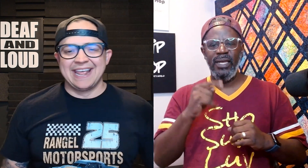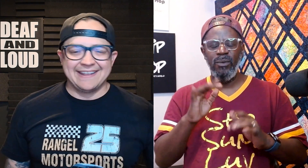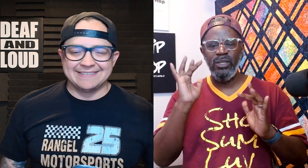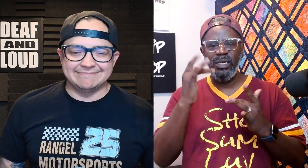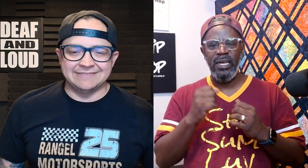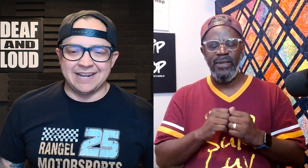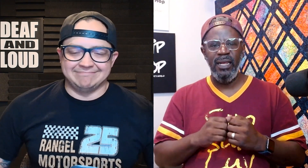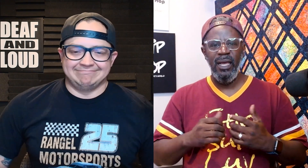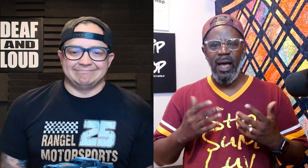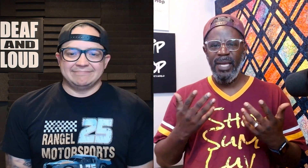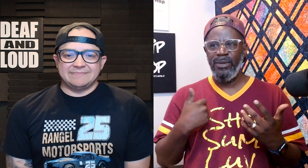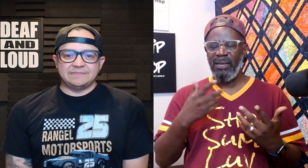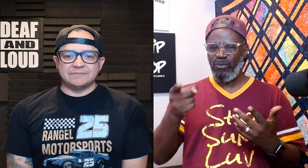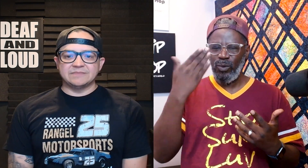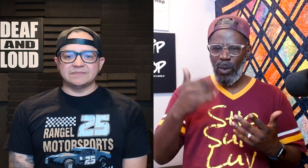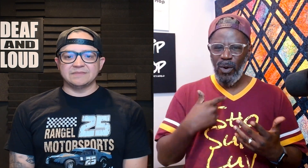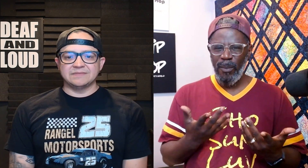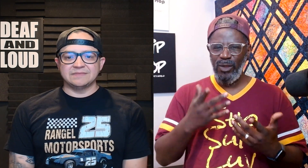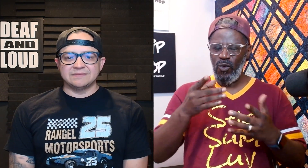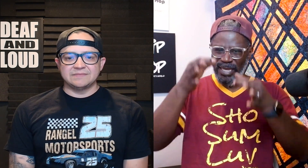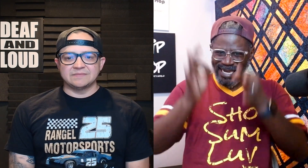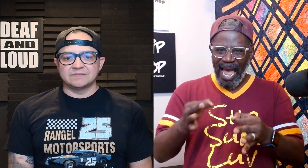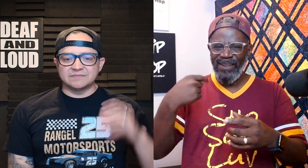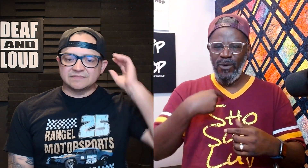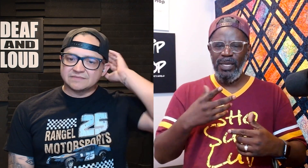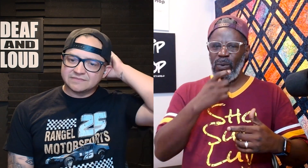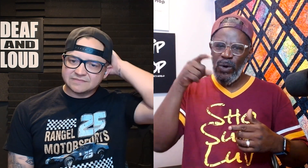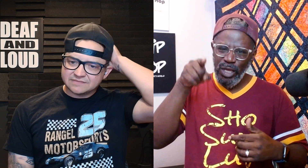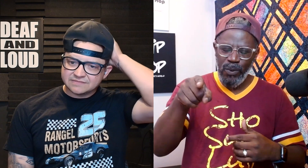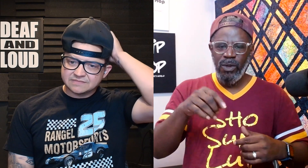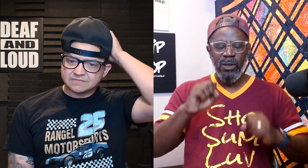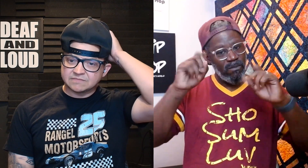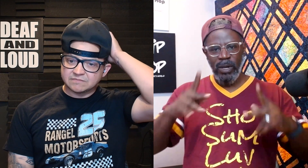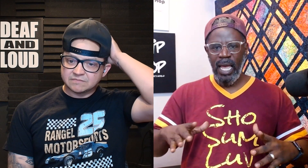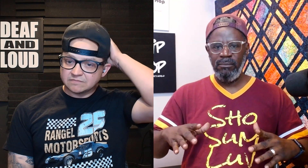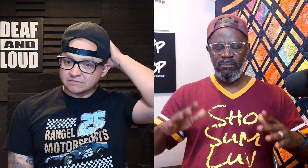You can't do that. - I was so sick of it. I mean, I was like, you don't know me. You're deciding for me. Who are you? Okay.